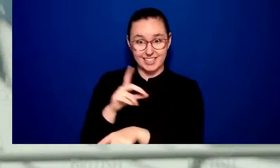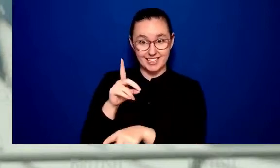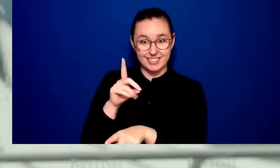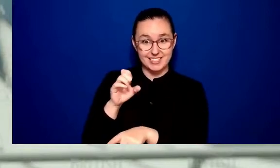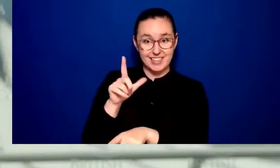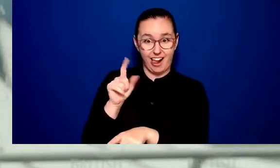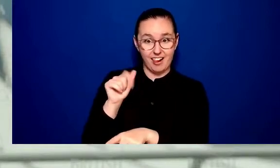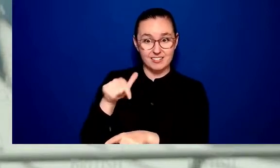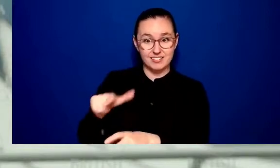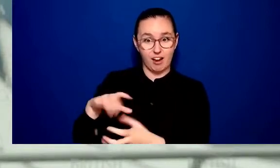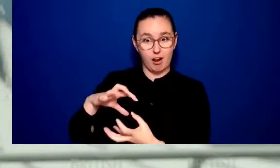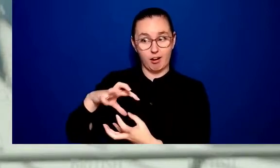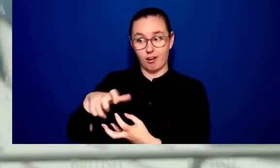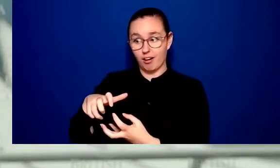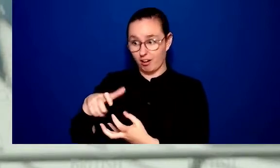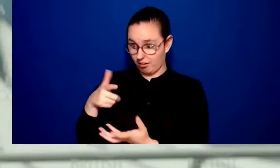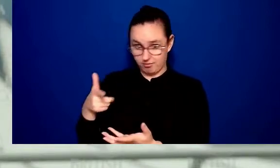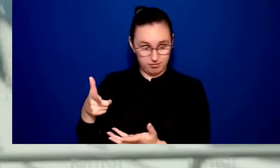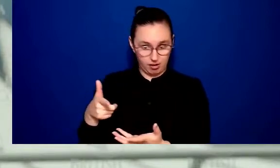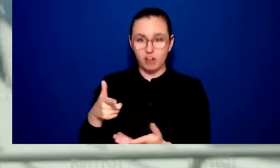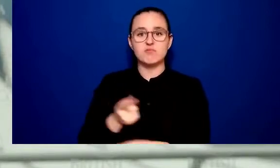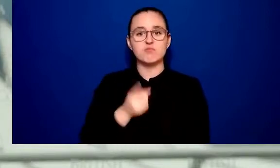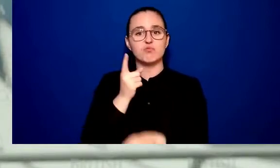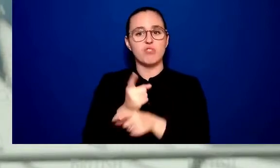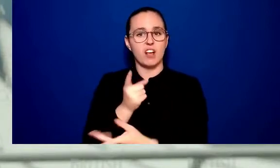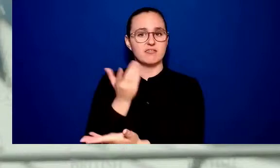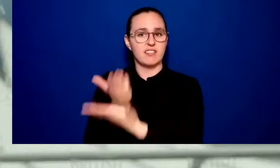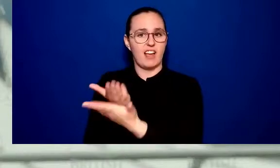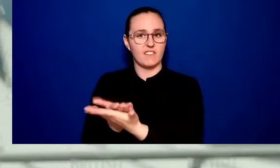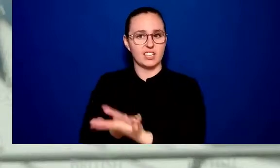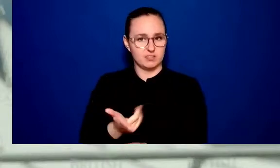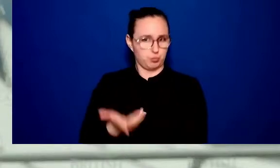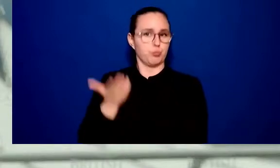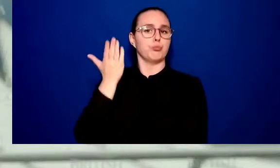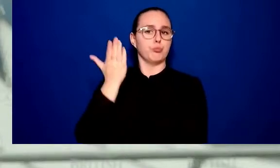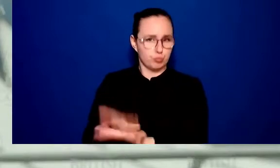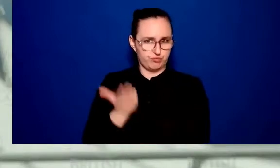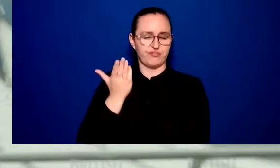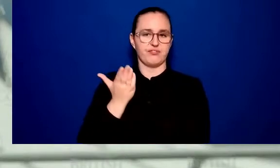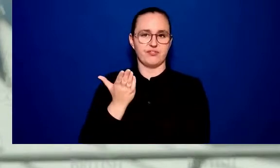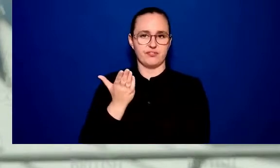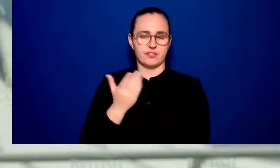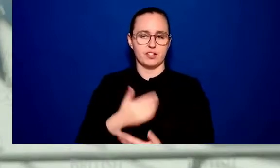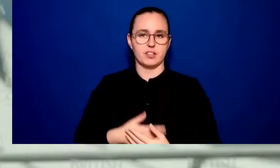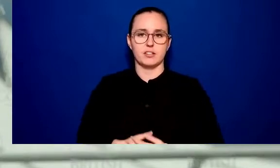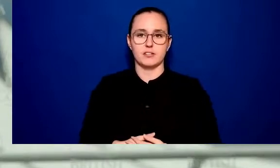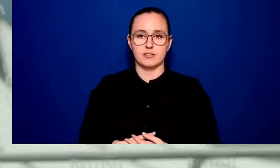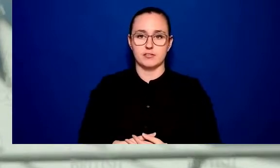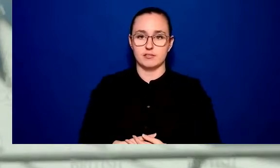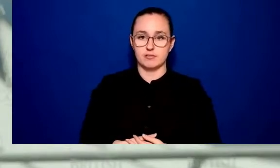people so now that that data is being published and our team at